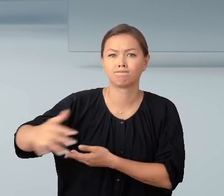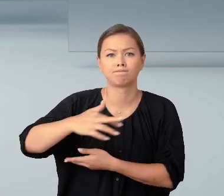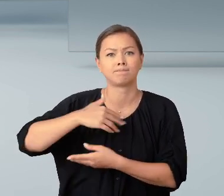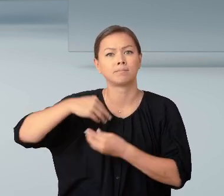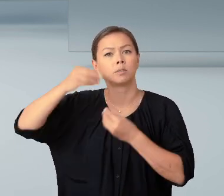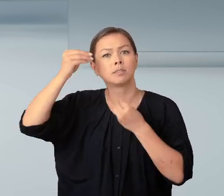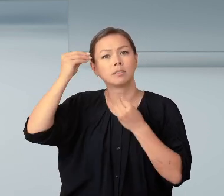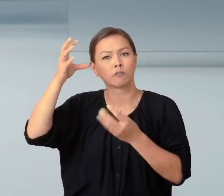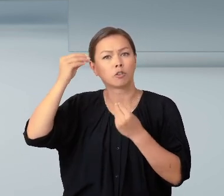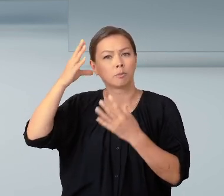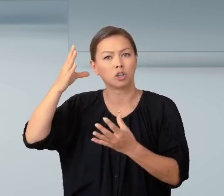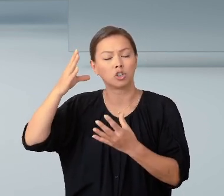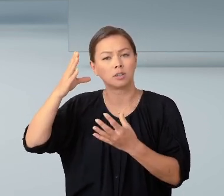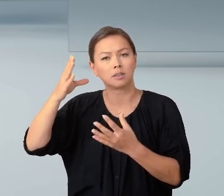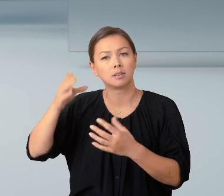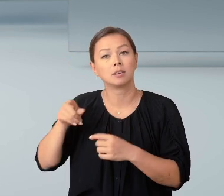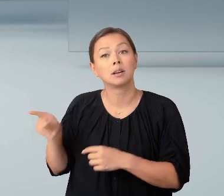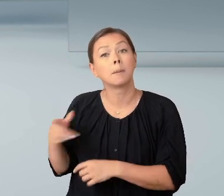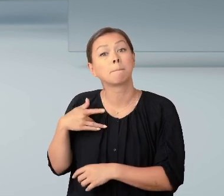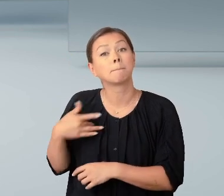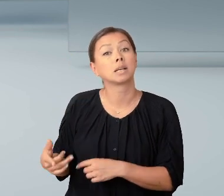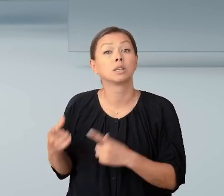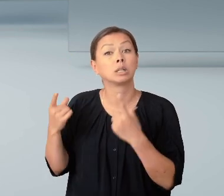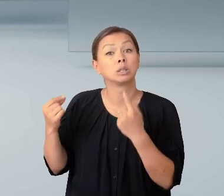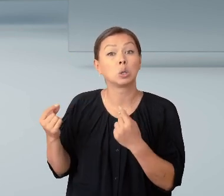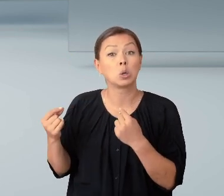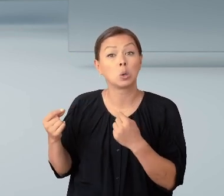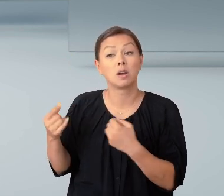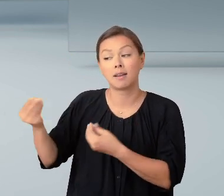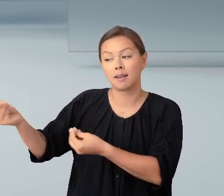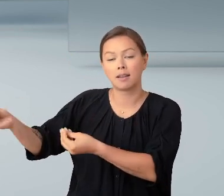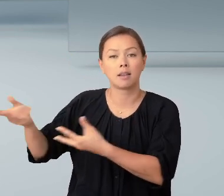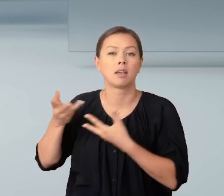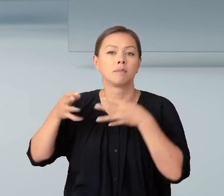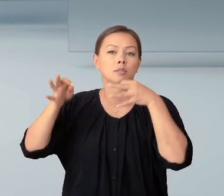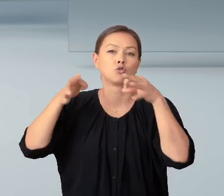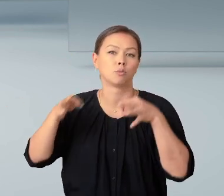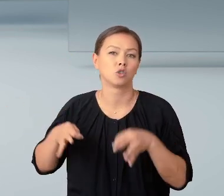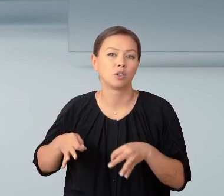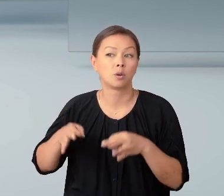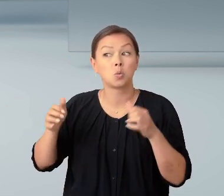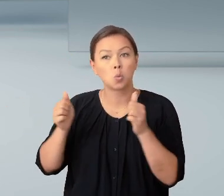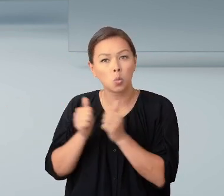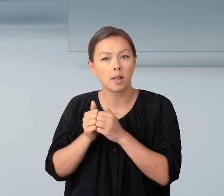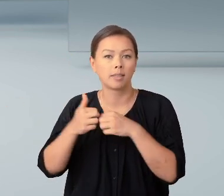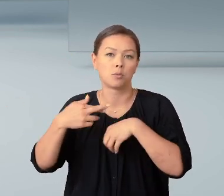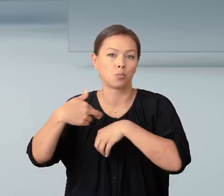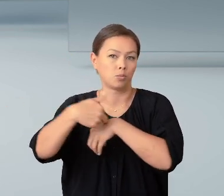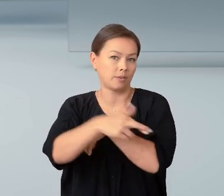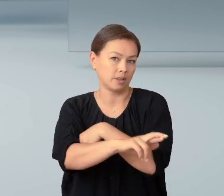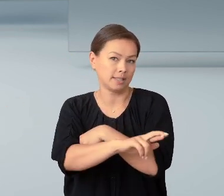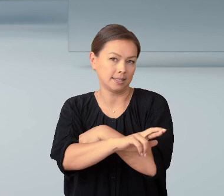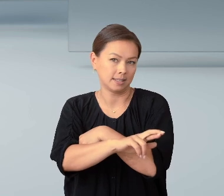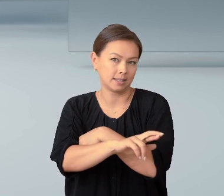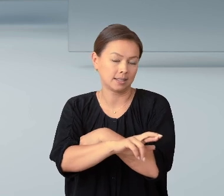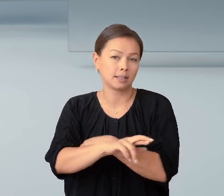what it's going to do is give me a description and specific references. Now what's interesting about the